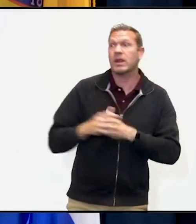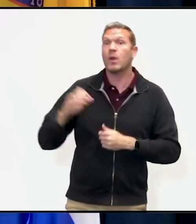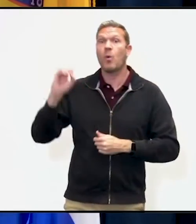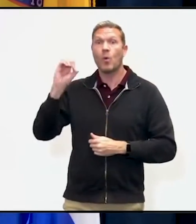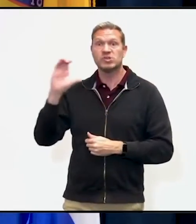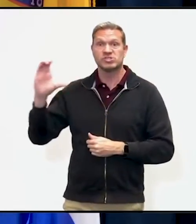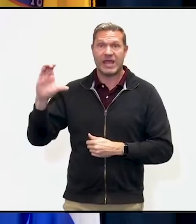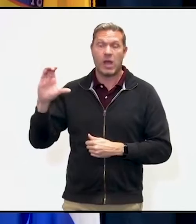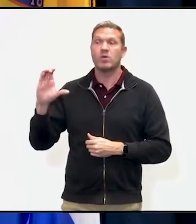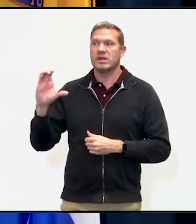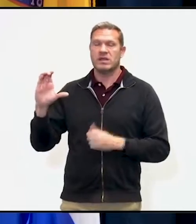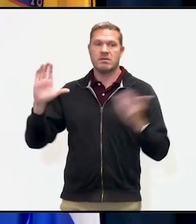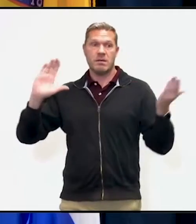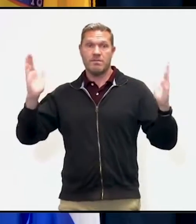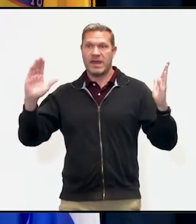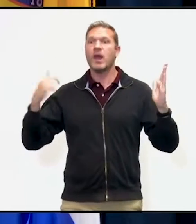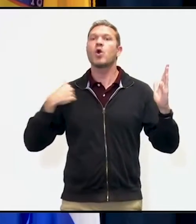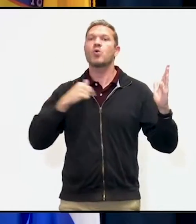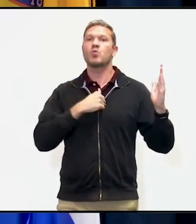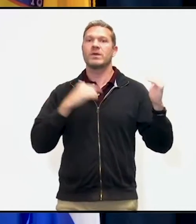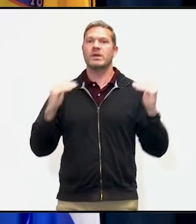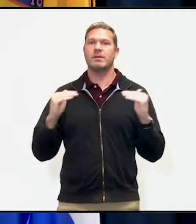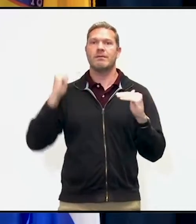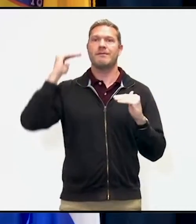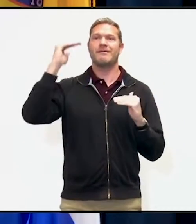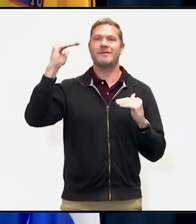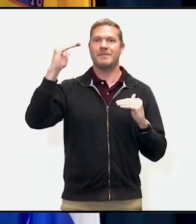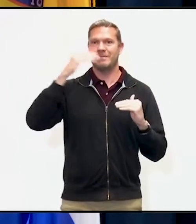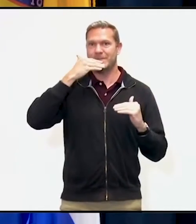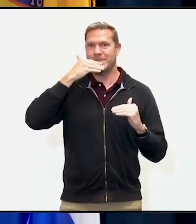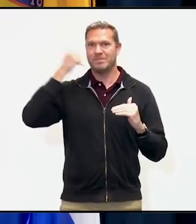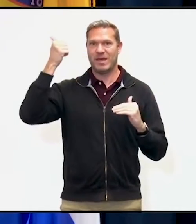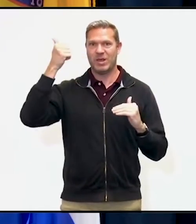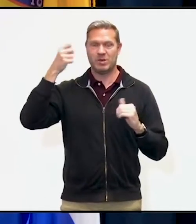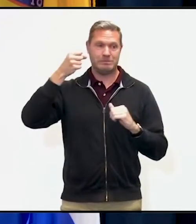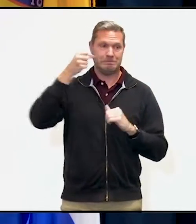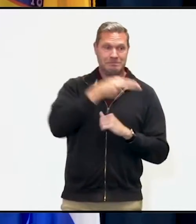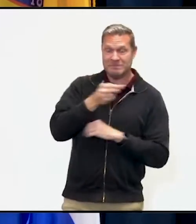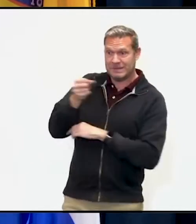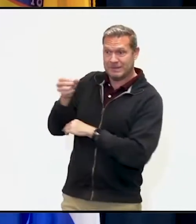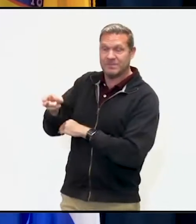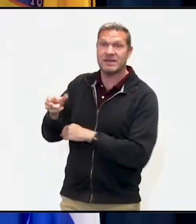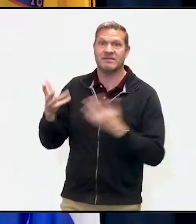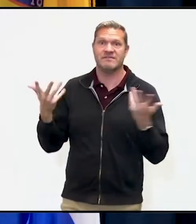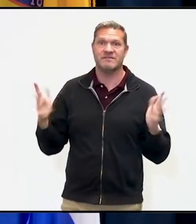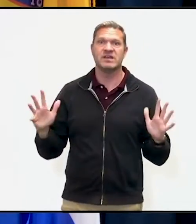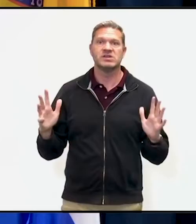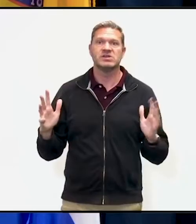as well as the overall vaccination rate. If you look at the L.A County numbers, we have certainly been kind of leading the pack